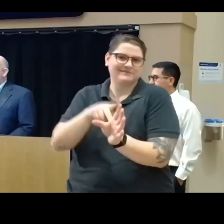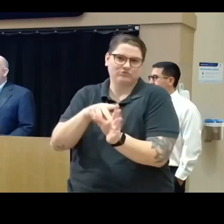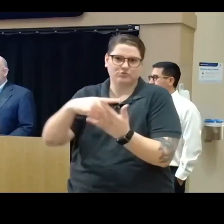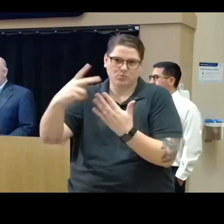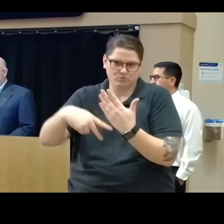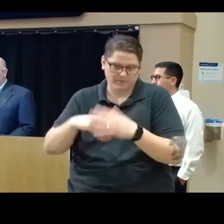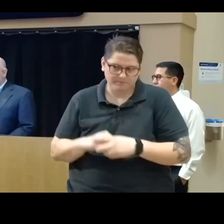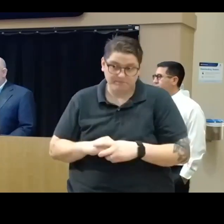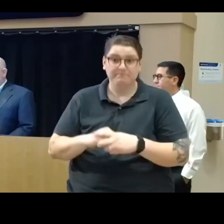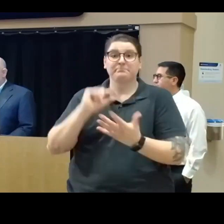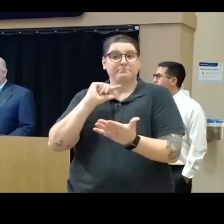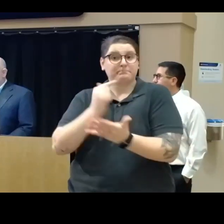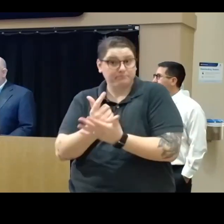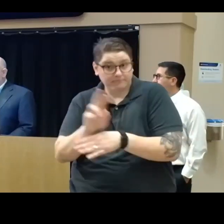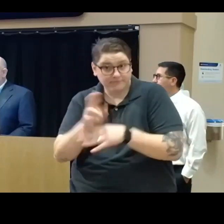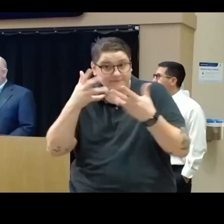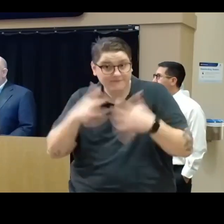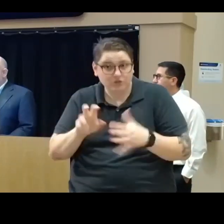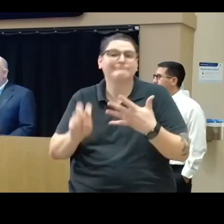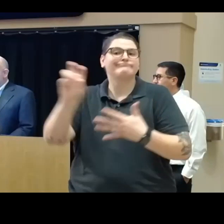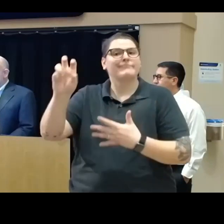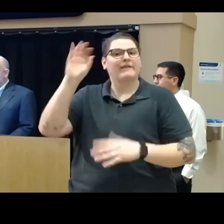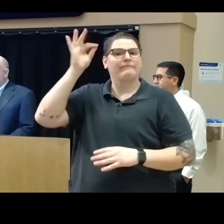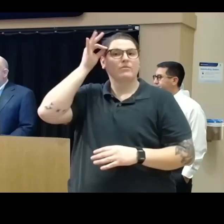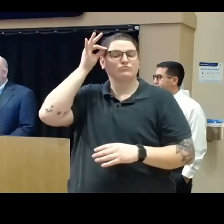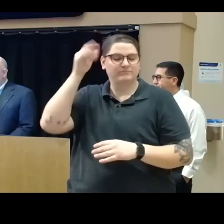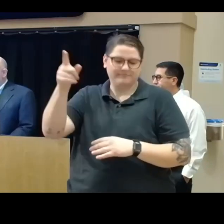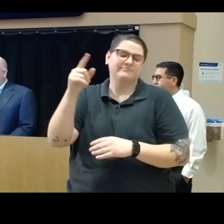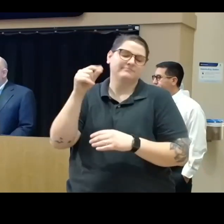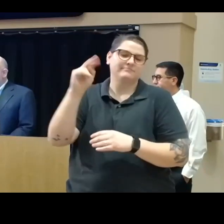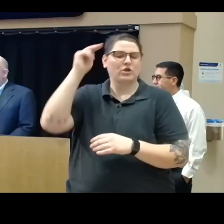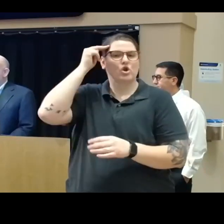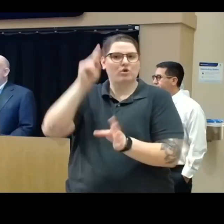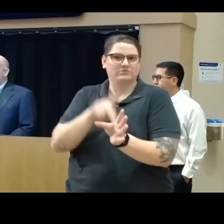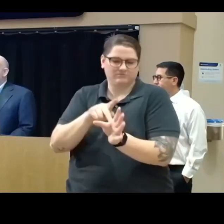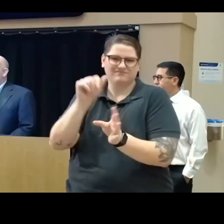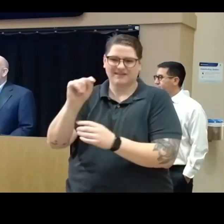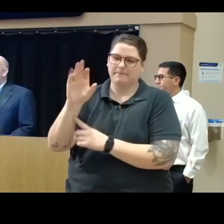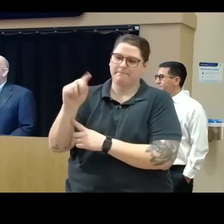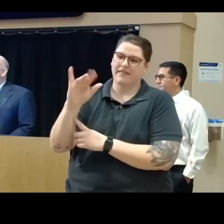after that did a fellowship in neuropsychiatry at Beth Israel Deaconess Medical Center which